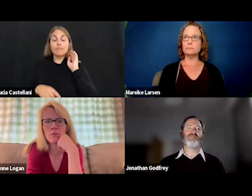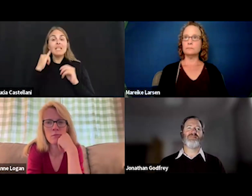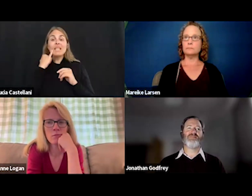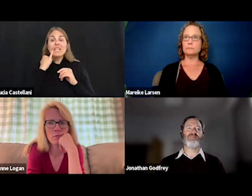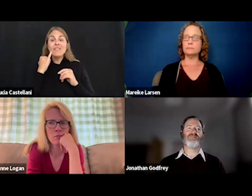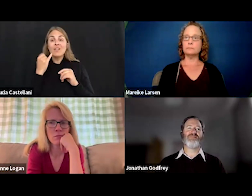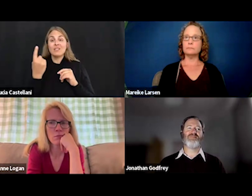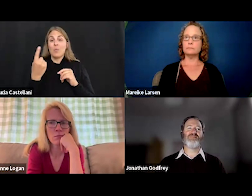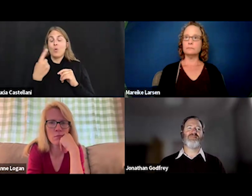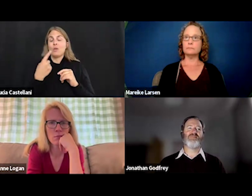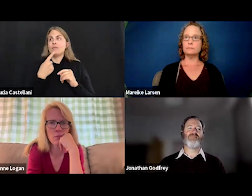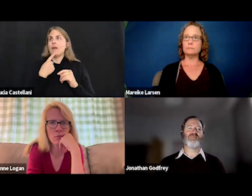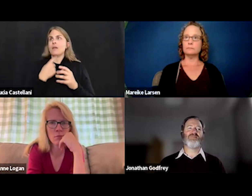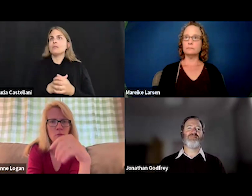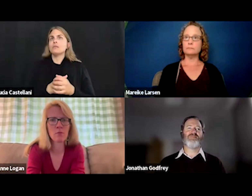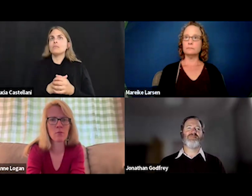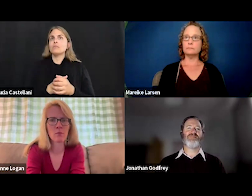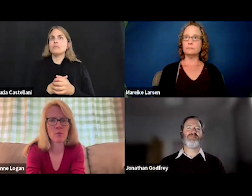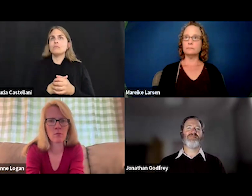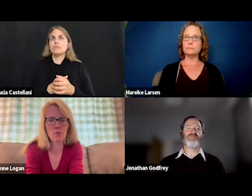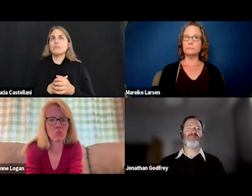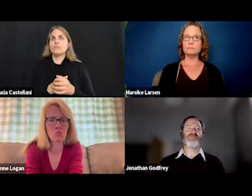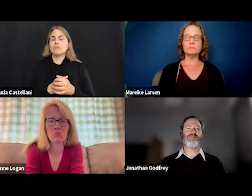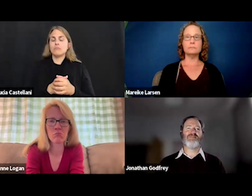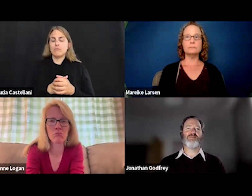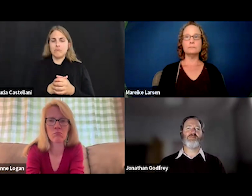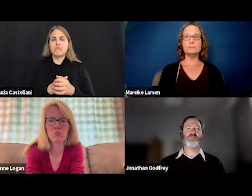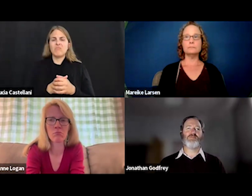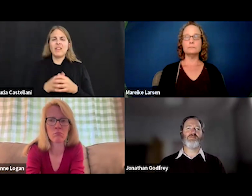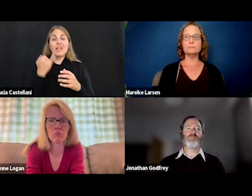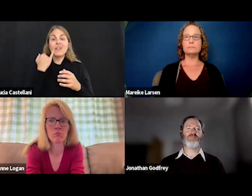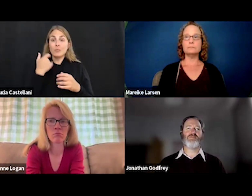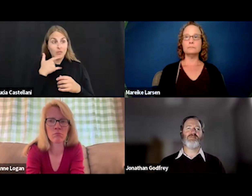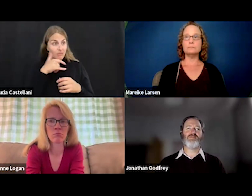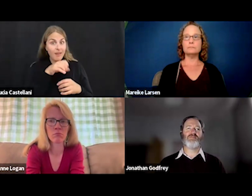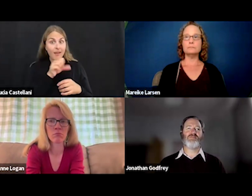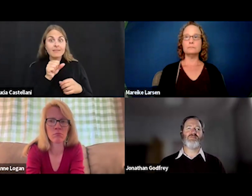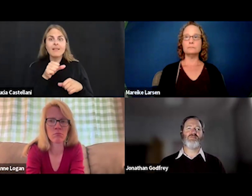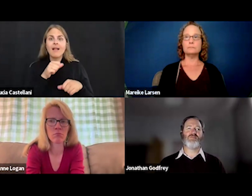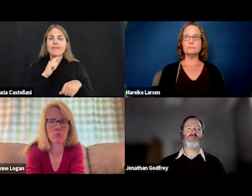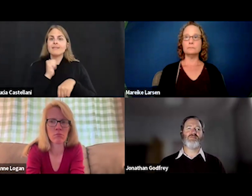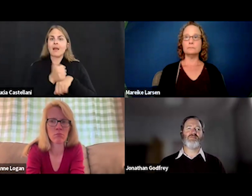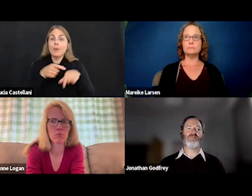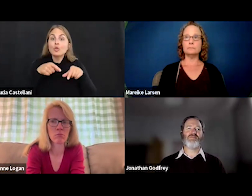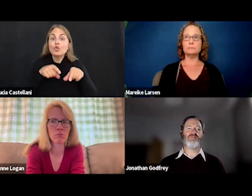OK, let's find something at the conference, what I have seen happen is, most of the time,